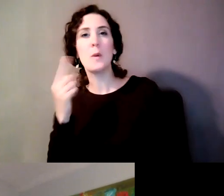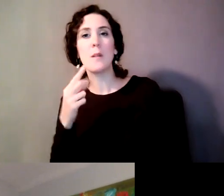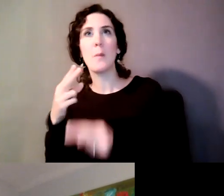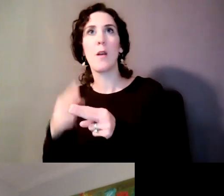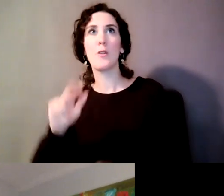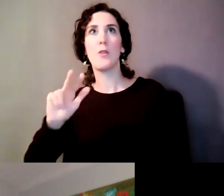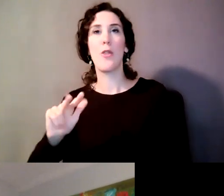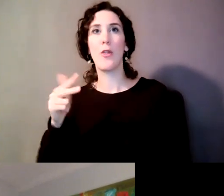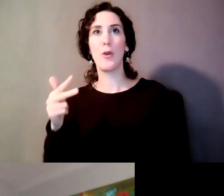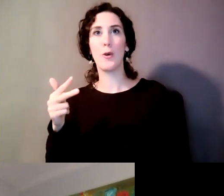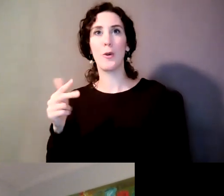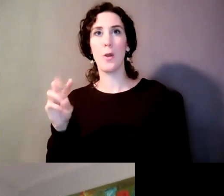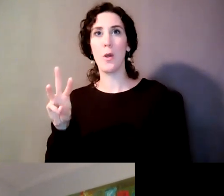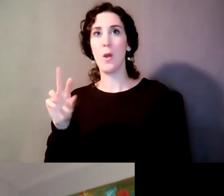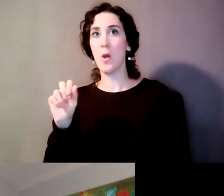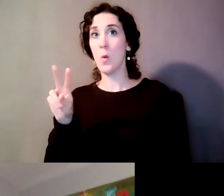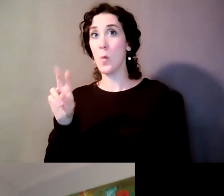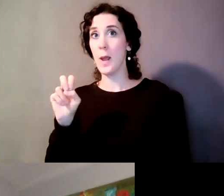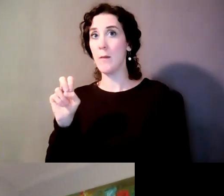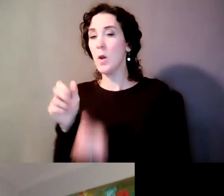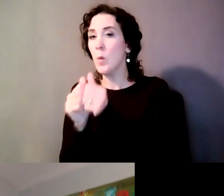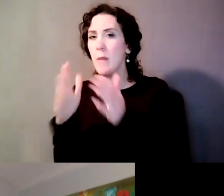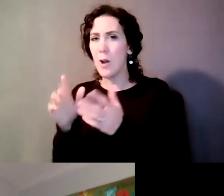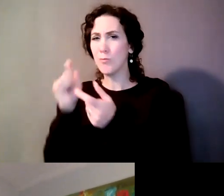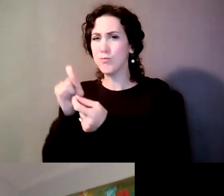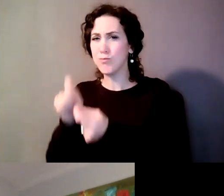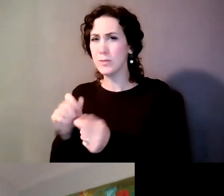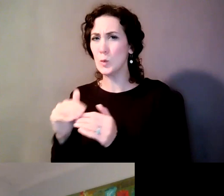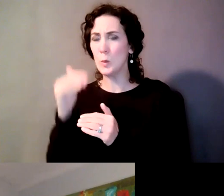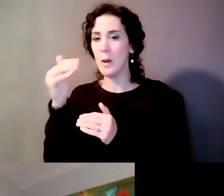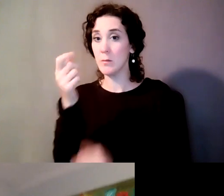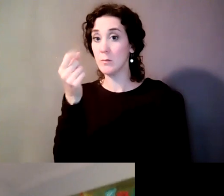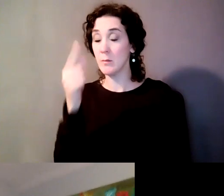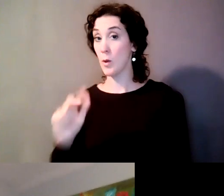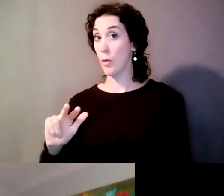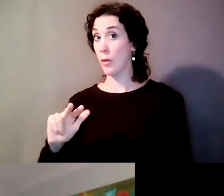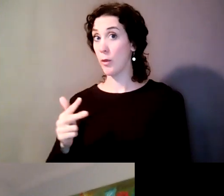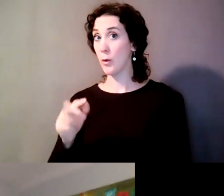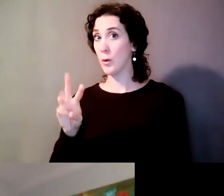wave. And without getting into too much detail, understand that in the third wave the entrepreneurs